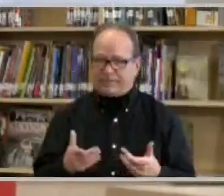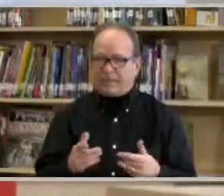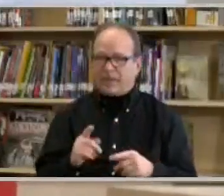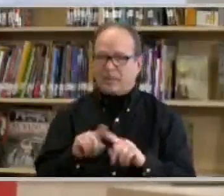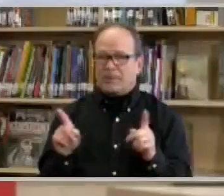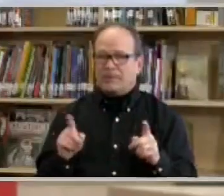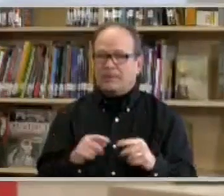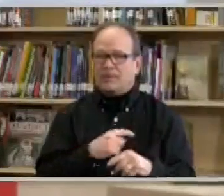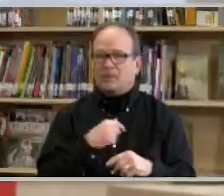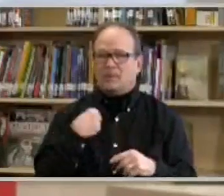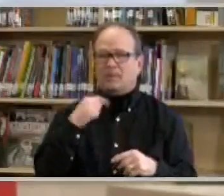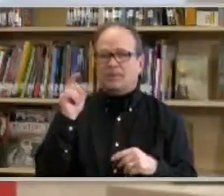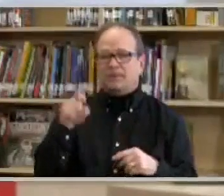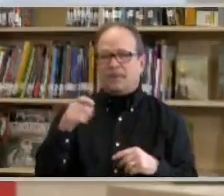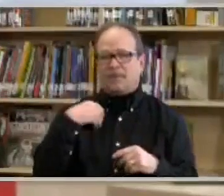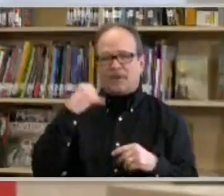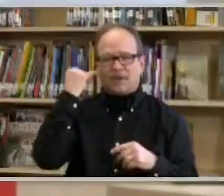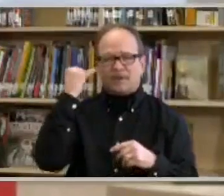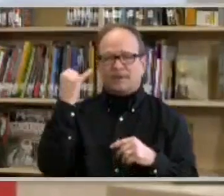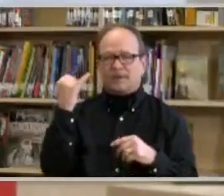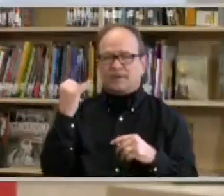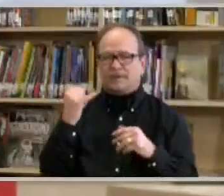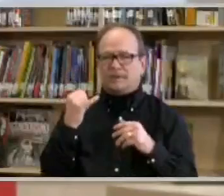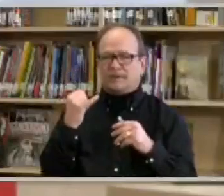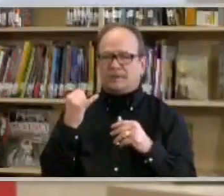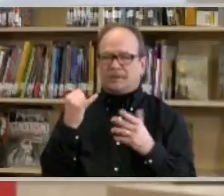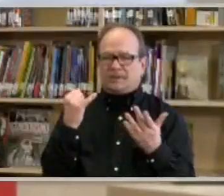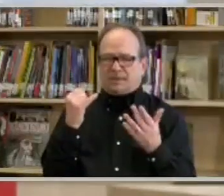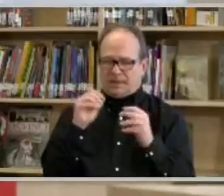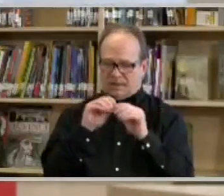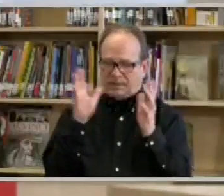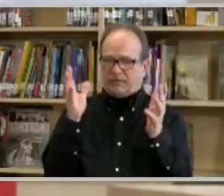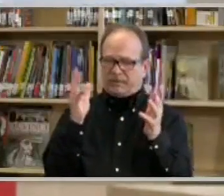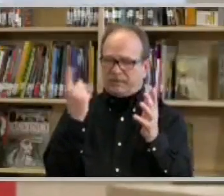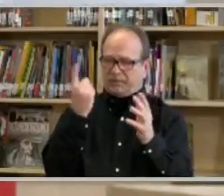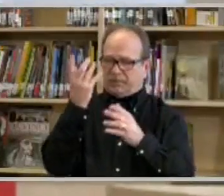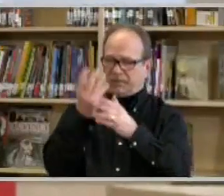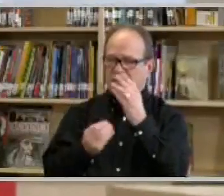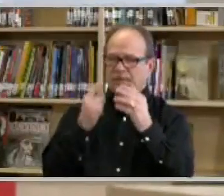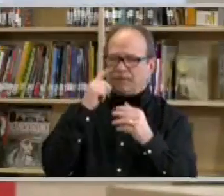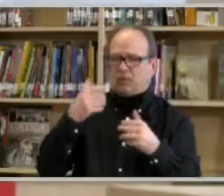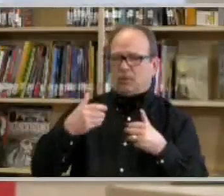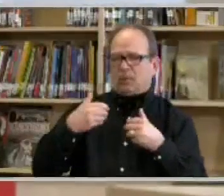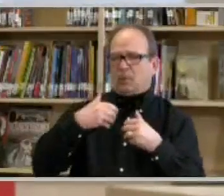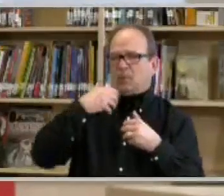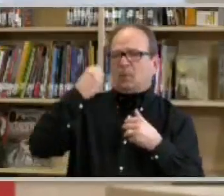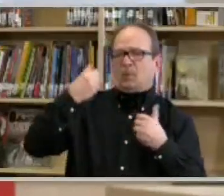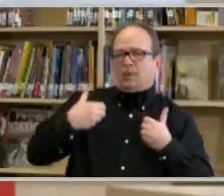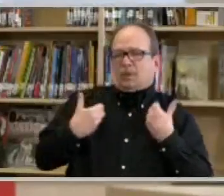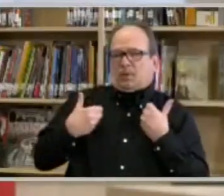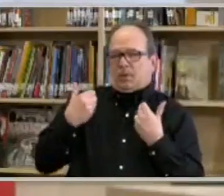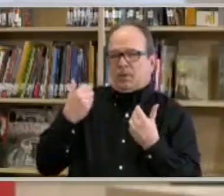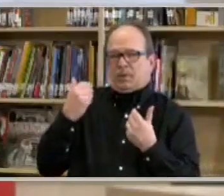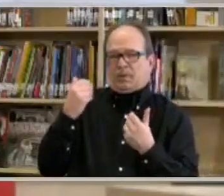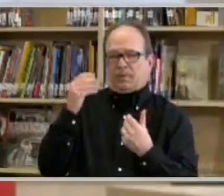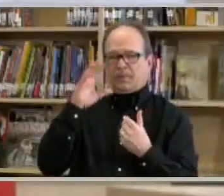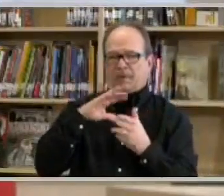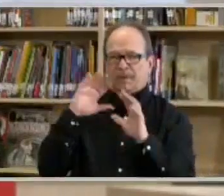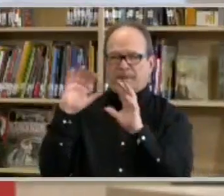THAT'S NOT WHAT -- BUT WE HAVE TO HAVE IDEAS BECAUSE THAT'S MISSING.